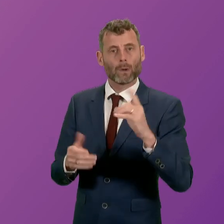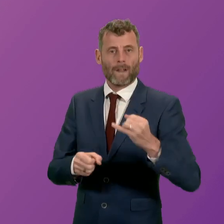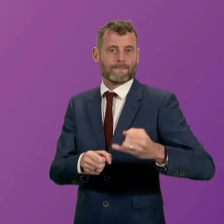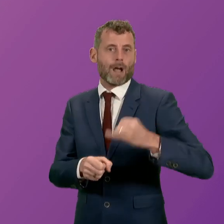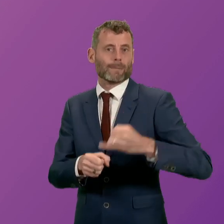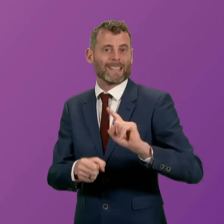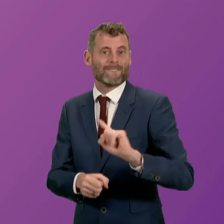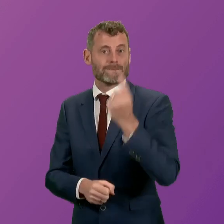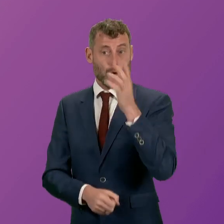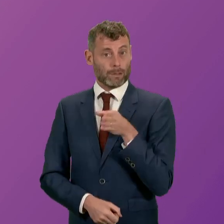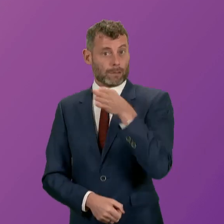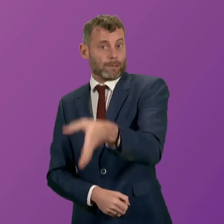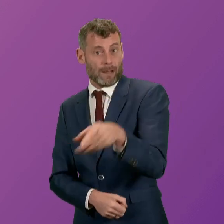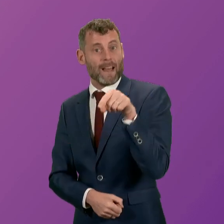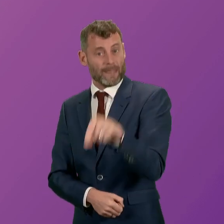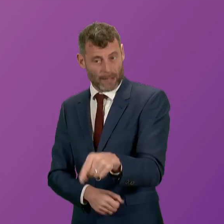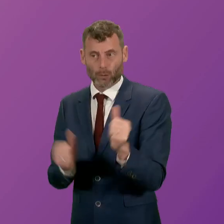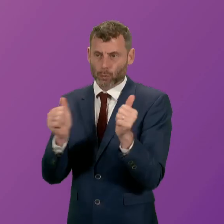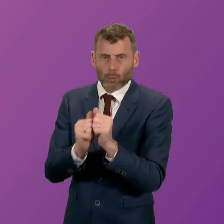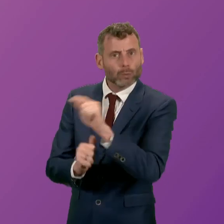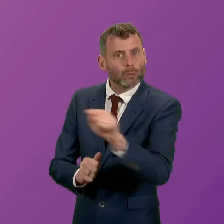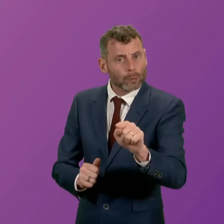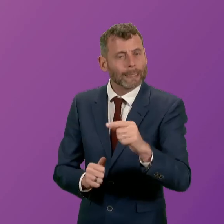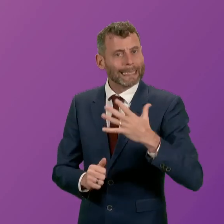meet the healthcare needs of individuals where it is relevant to their circumstances. It also